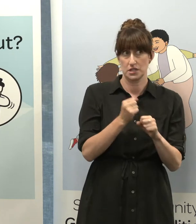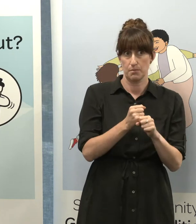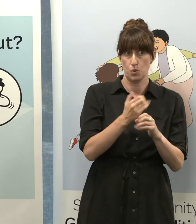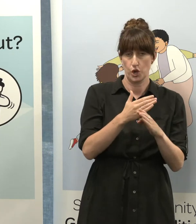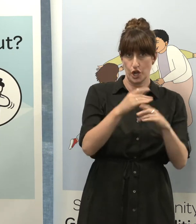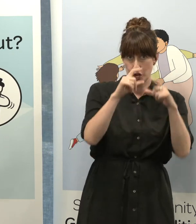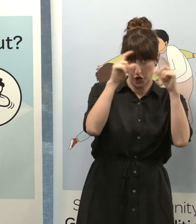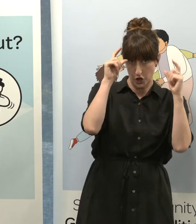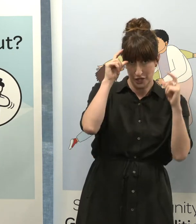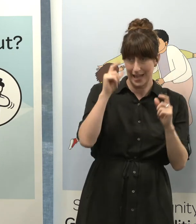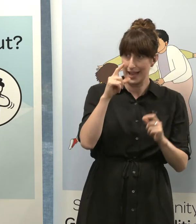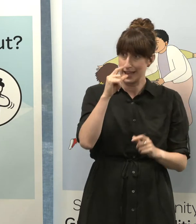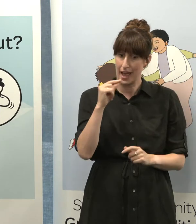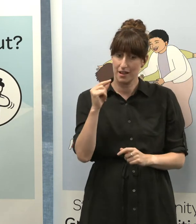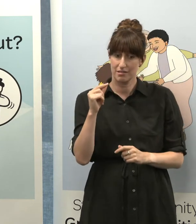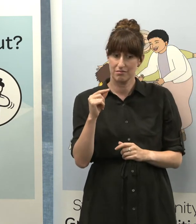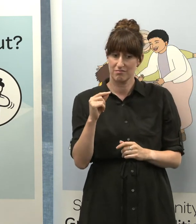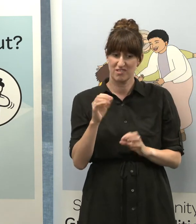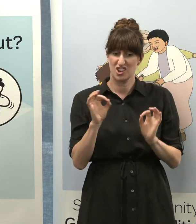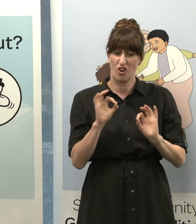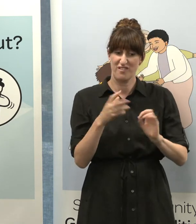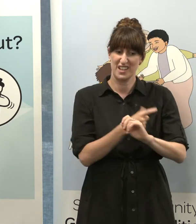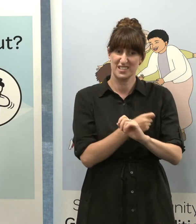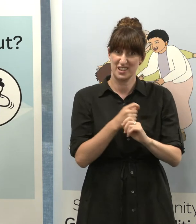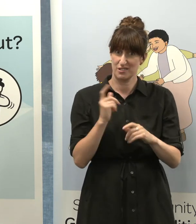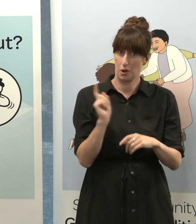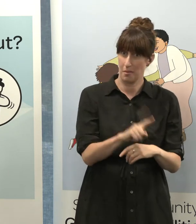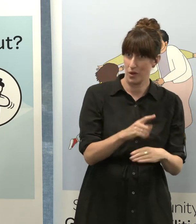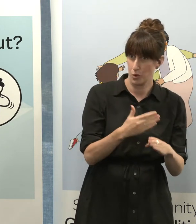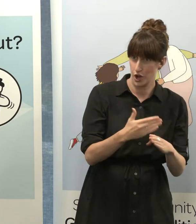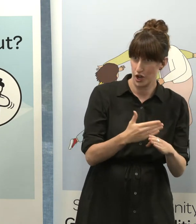people to jump in and help is